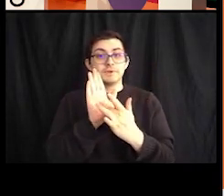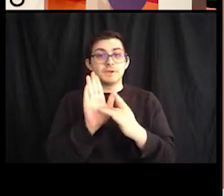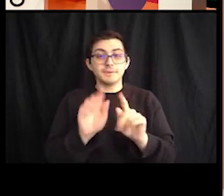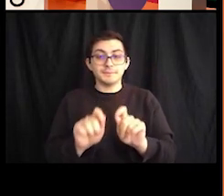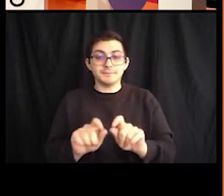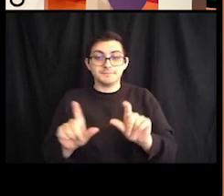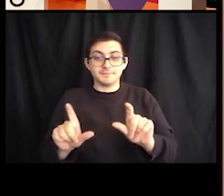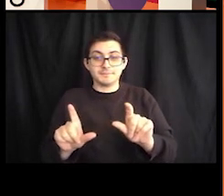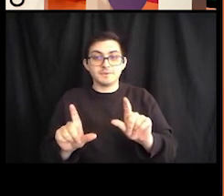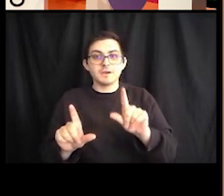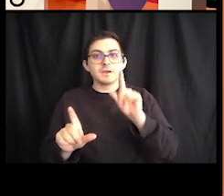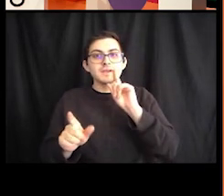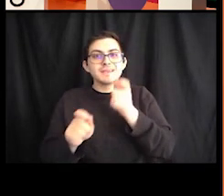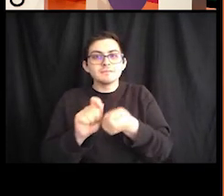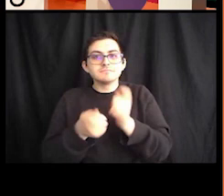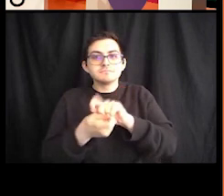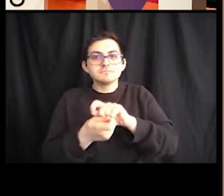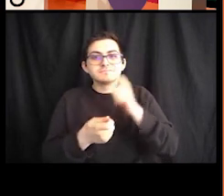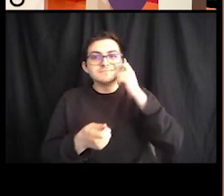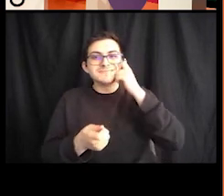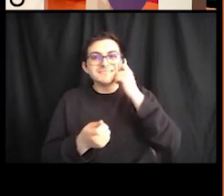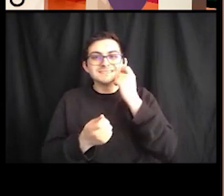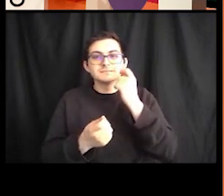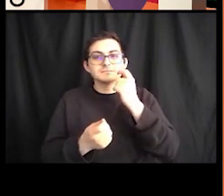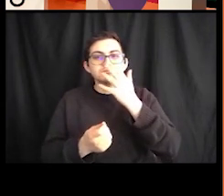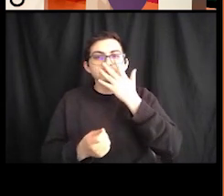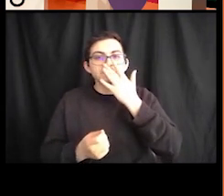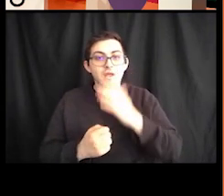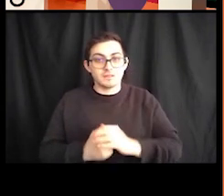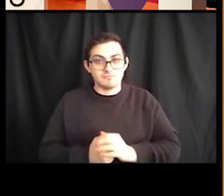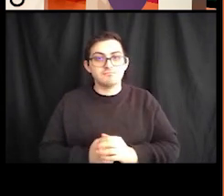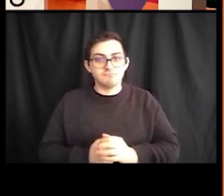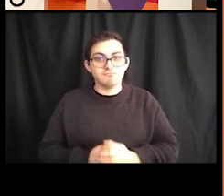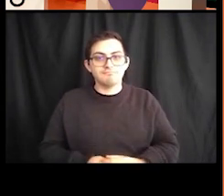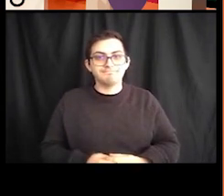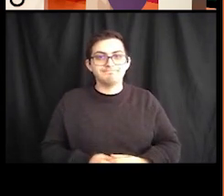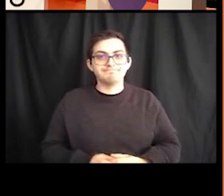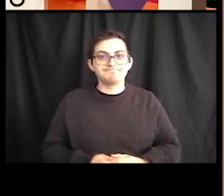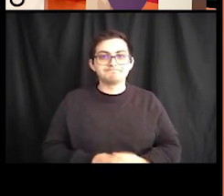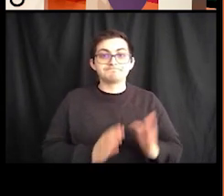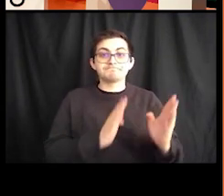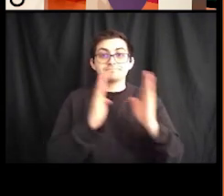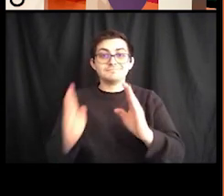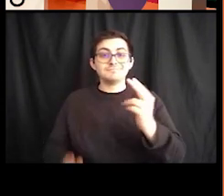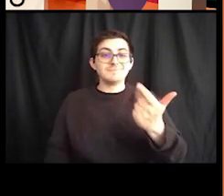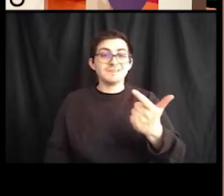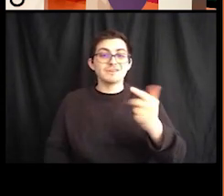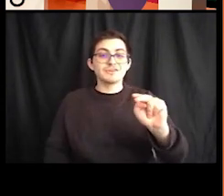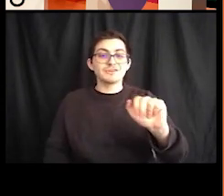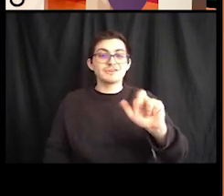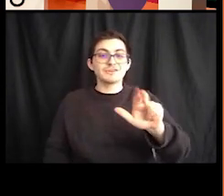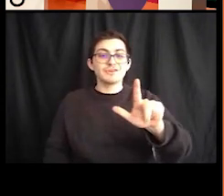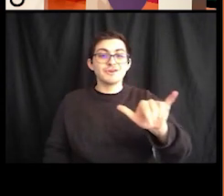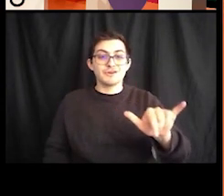So cool! All right next up, we have gnarly by Diana Traykov. Look how bright and fun this one is.